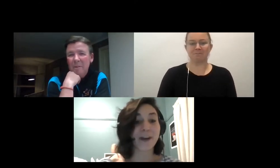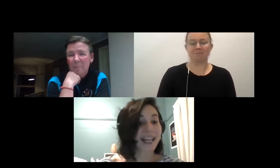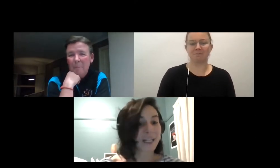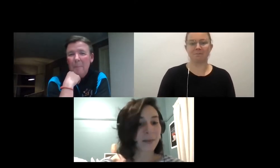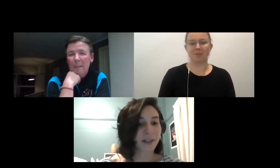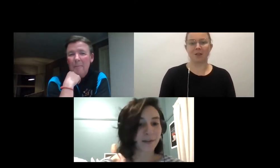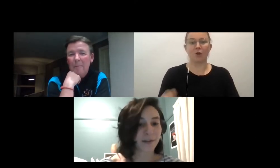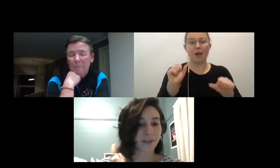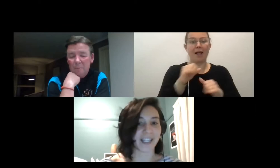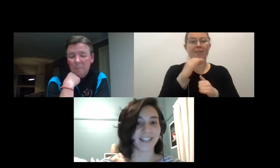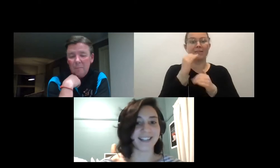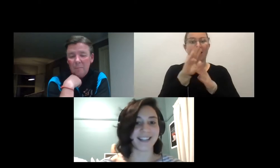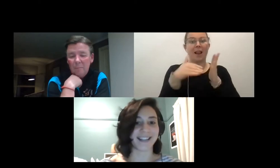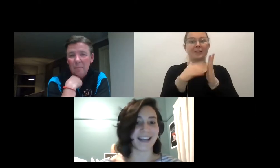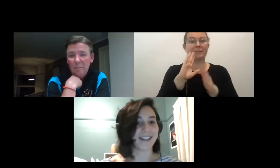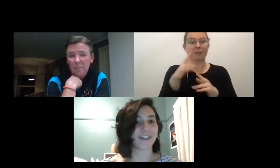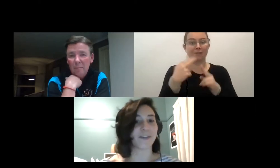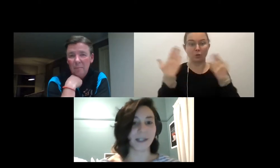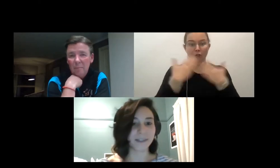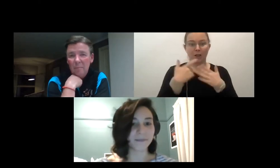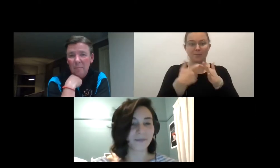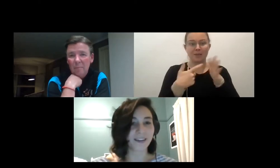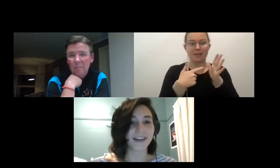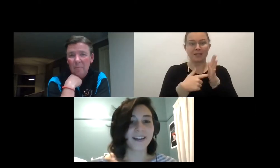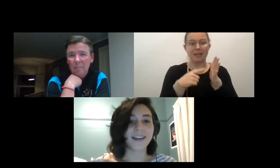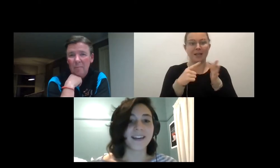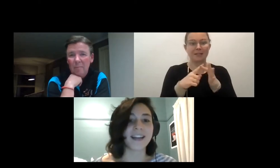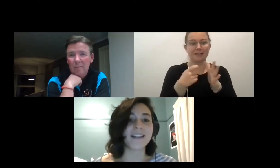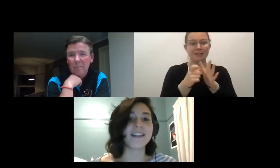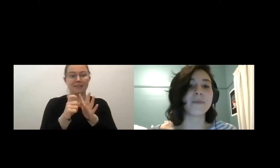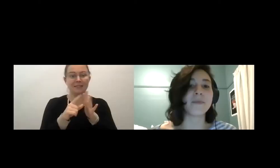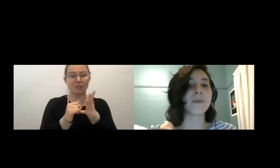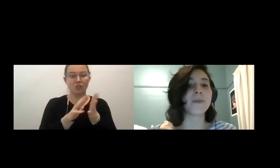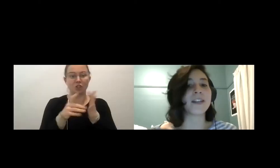Our last speaker for tonight is Kate Disher-Quill. Kate is a Melbourne-based